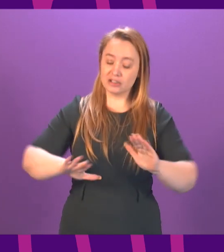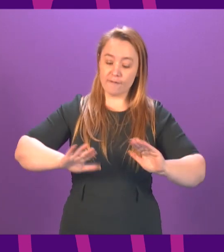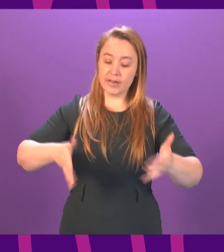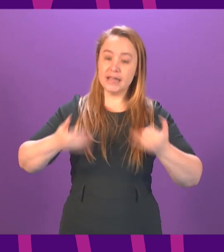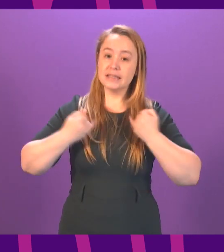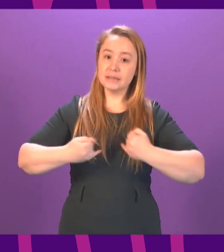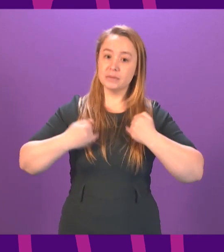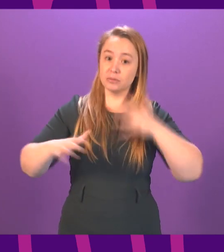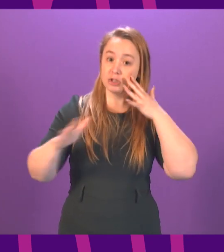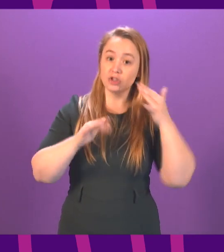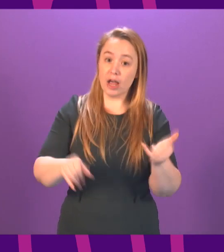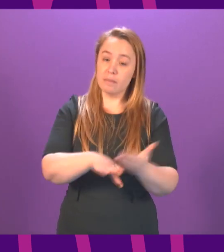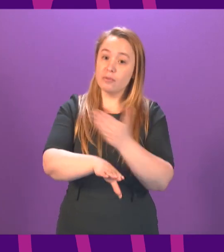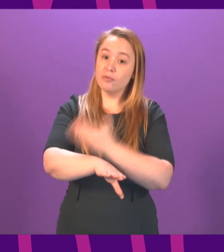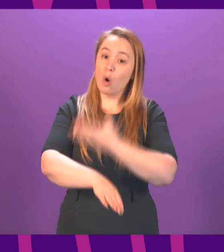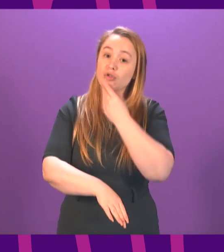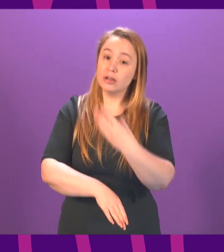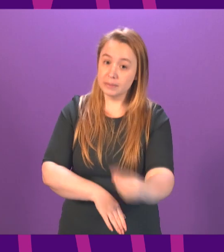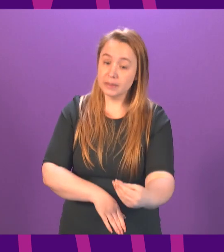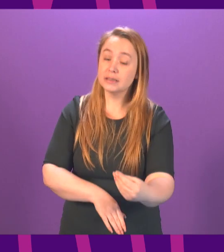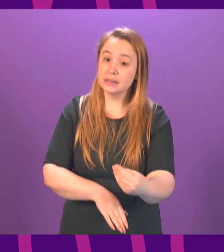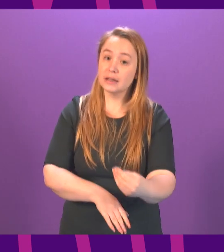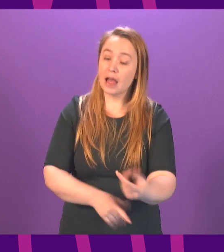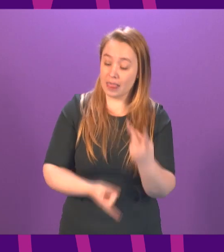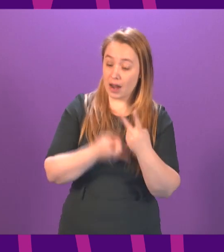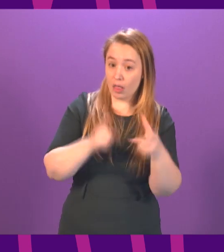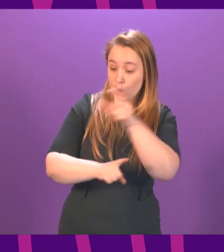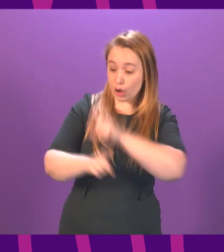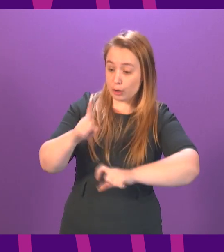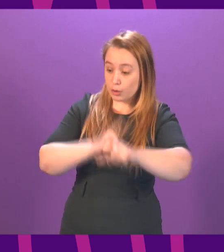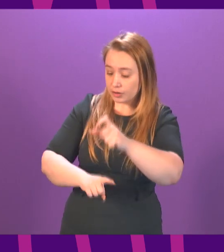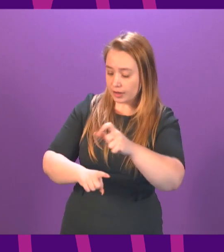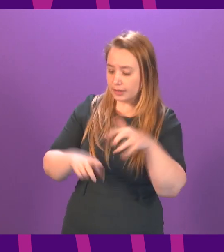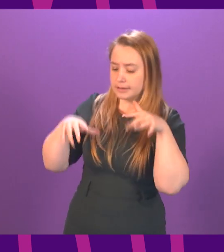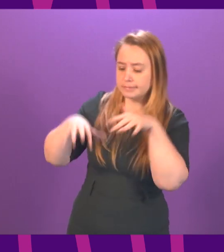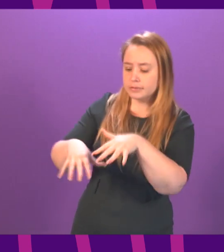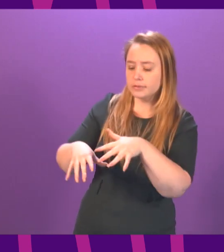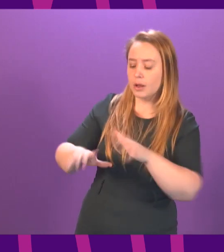before Christmas and we are about to roll out a number of community asymptomatic initiatives.